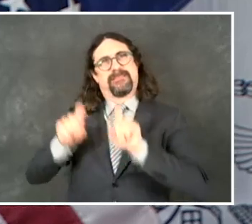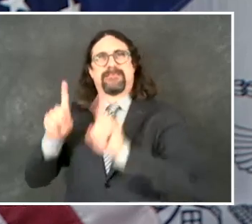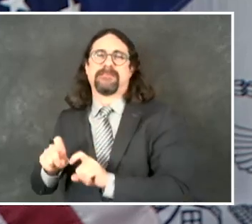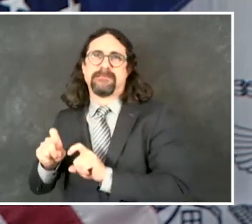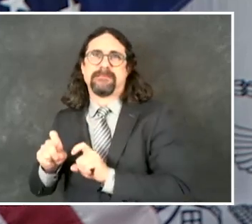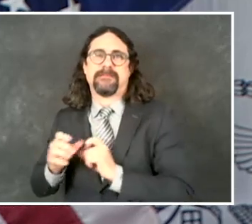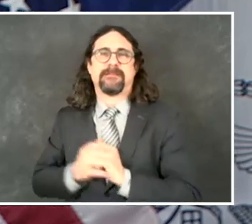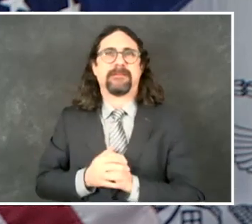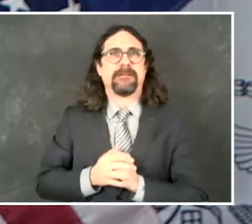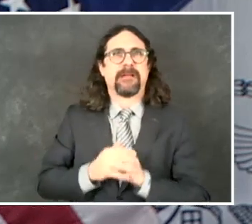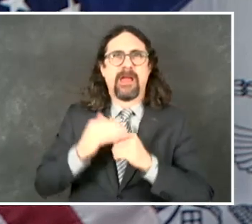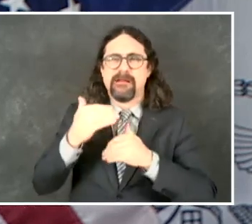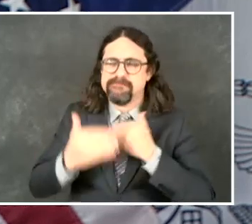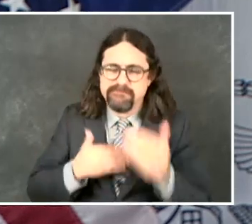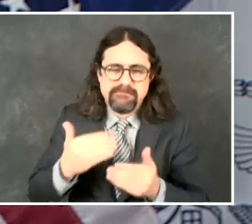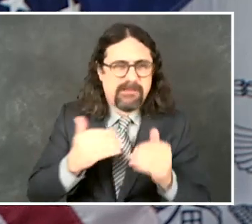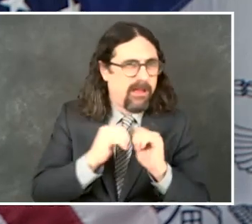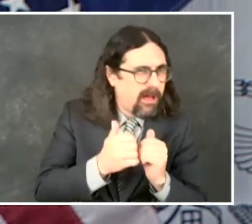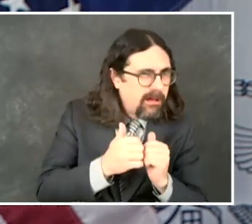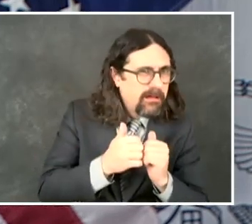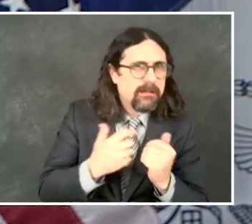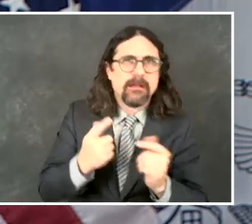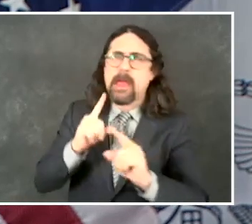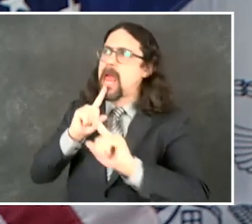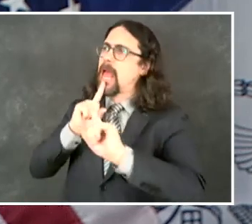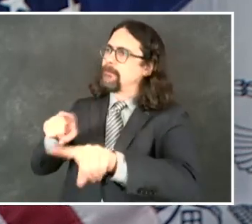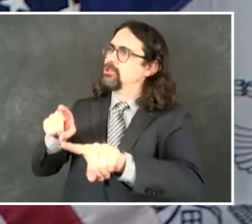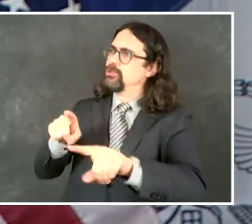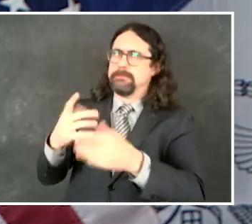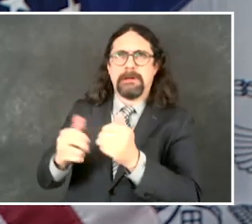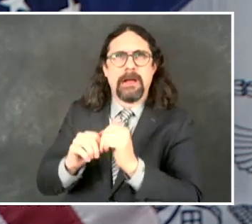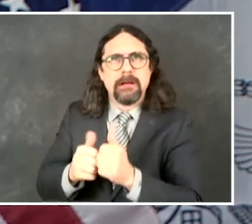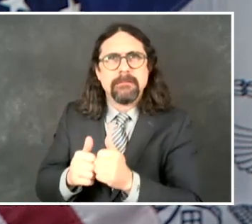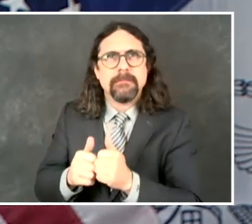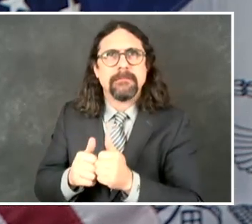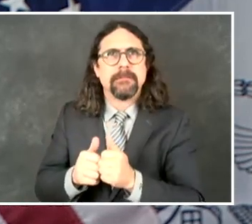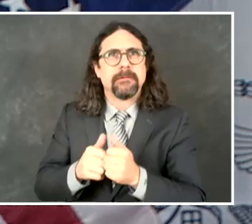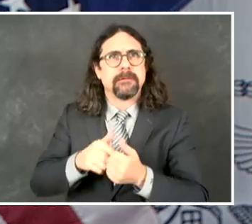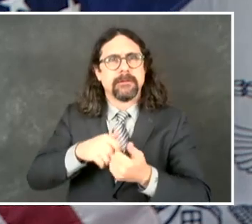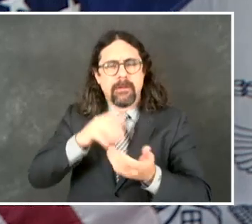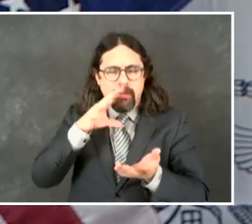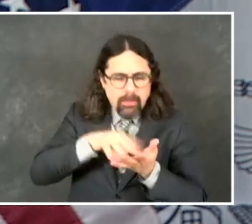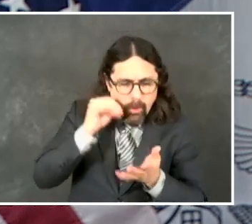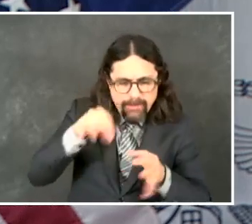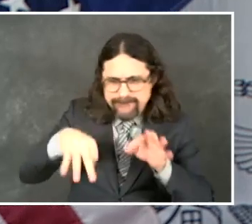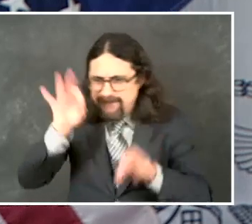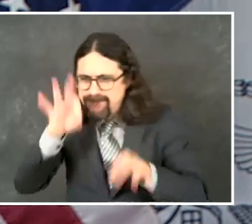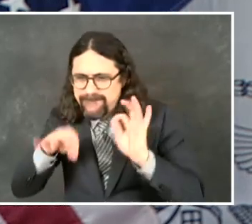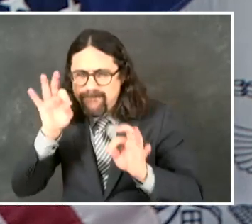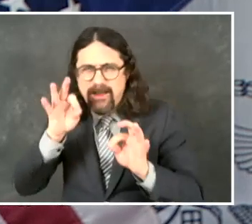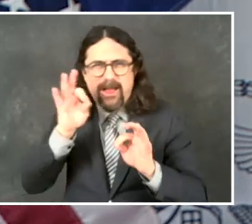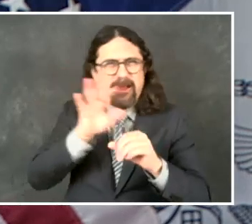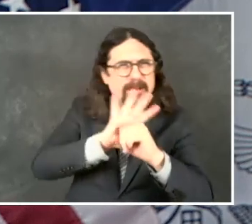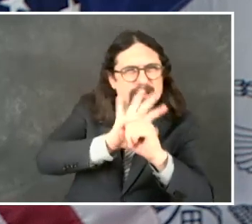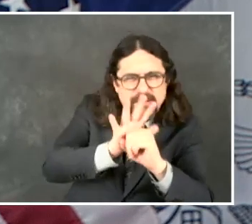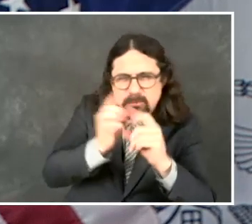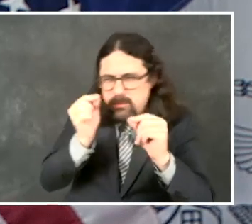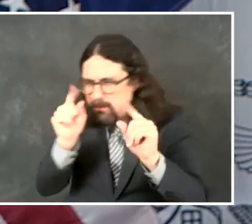EVEN WITH THIS DIFFICULT ADVERSARY, THIS MYSTERIOUS ADVERSARY. HOW WE GET